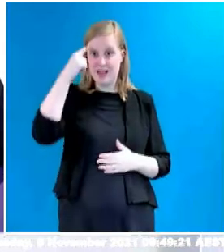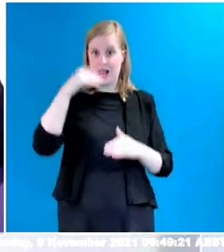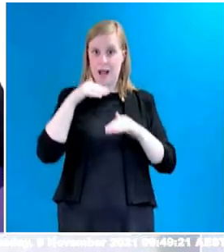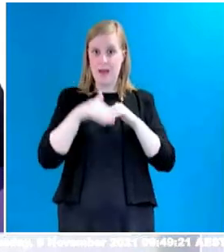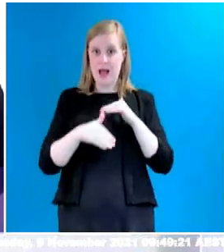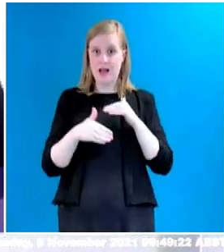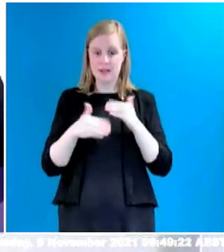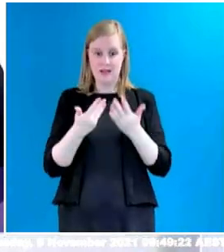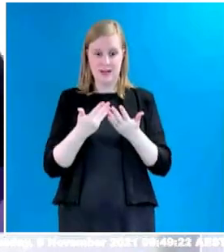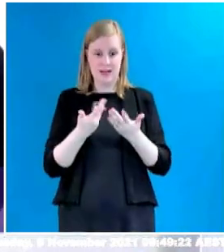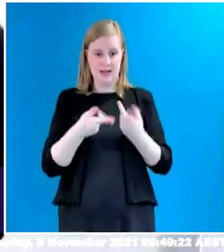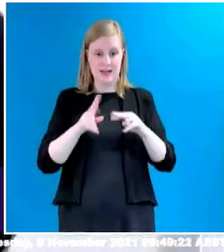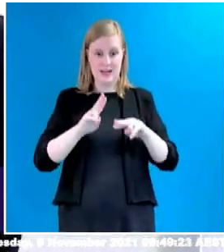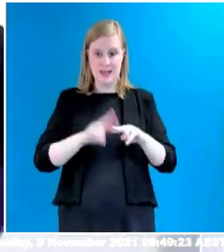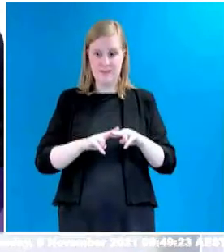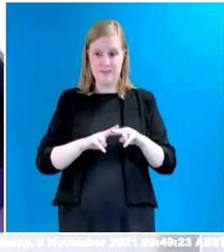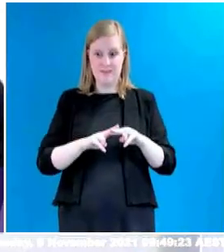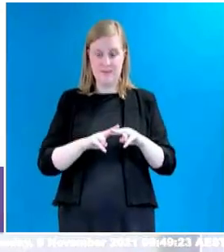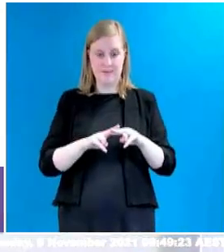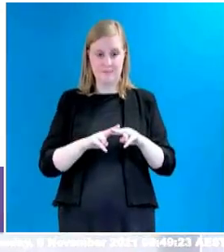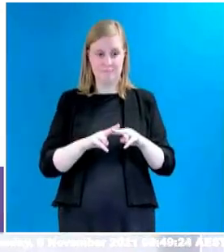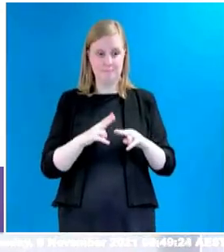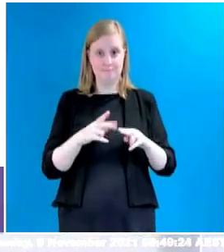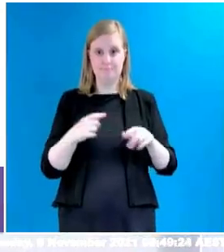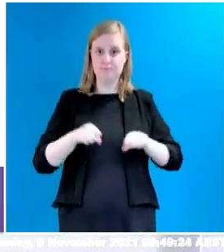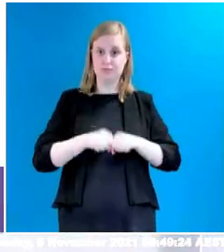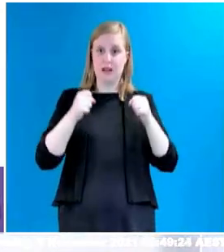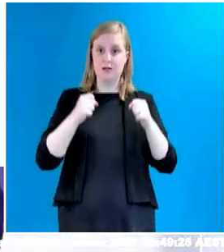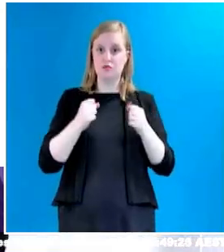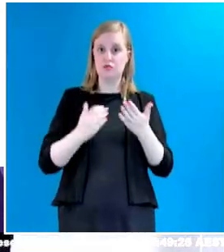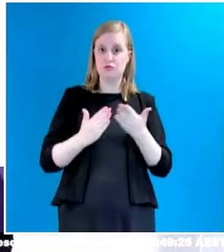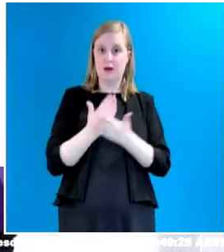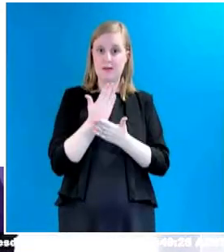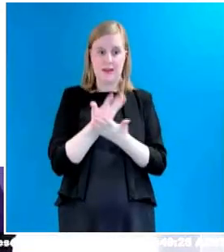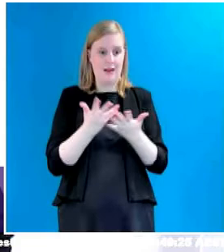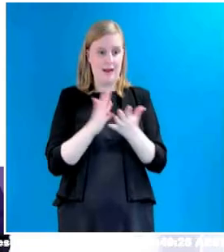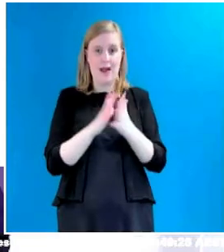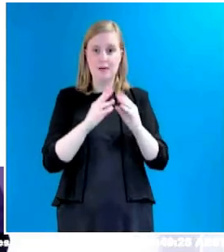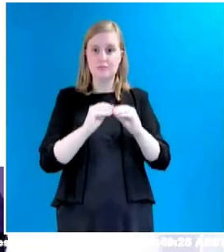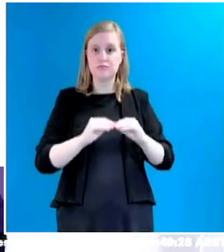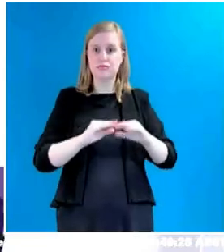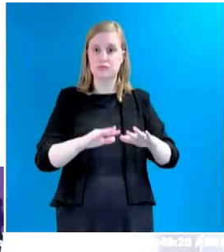The concept of effective remedy appears in the international conventions such as